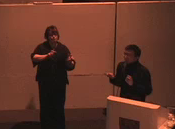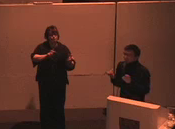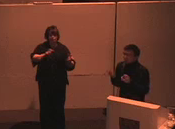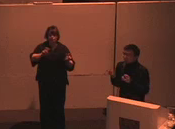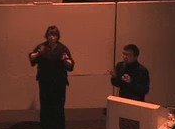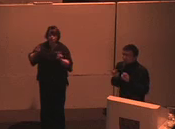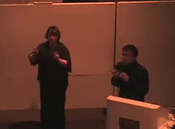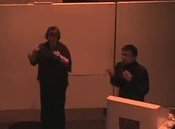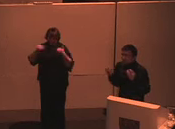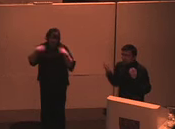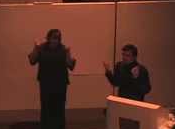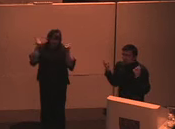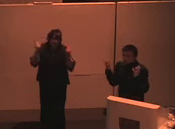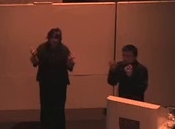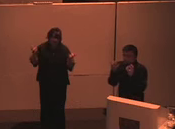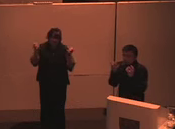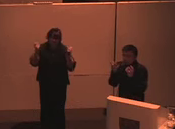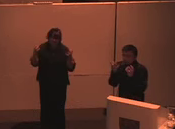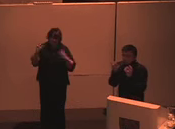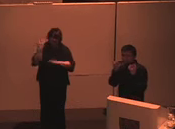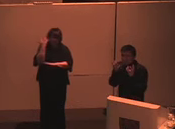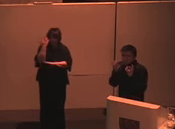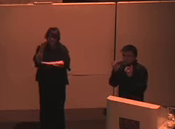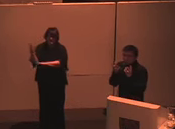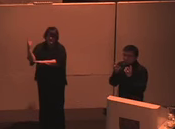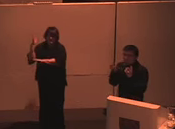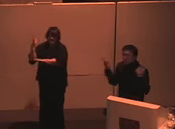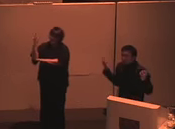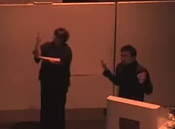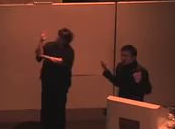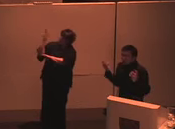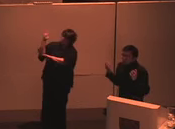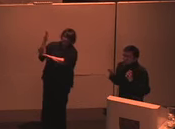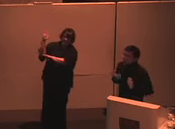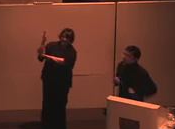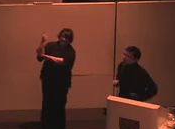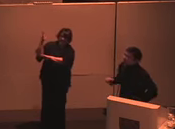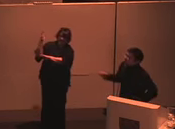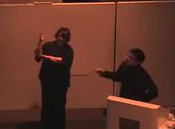So some area is well protected by trees or open or something like that.